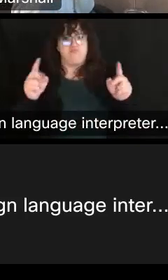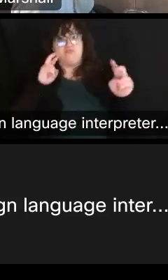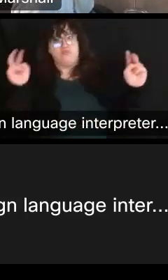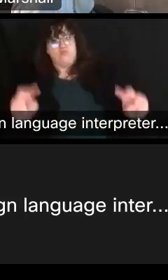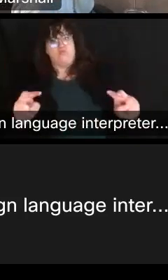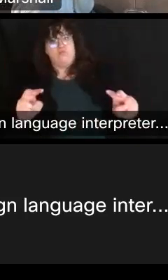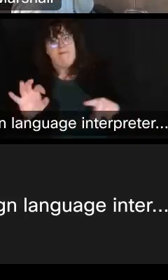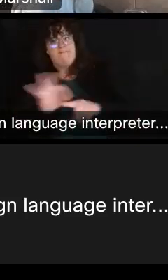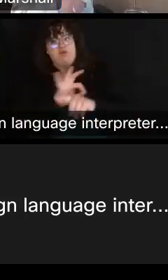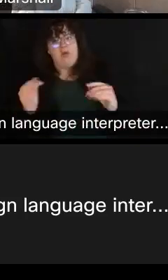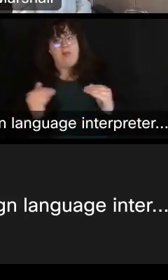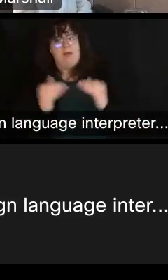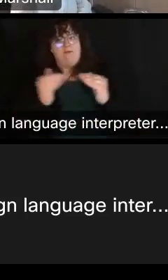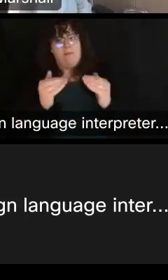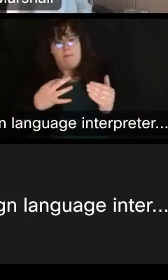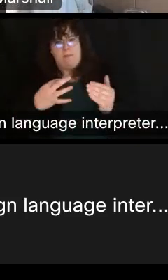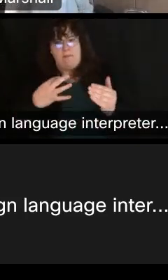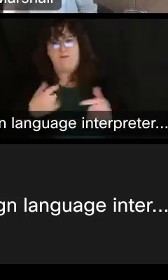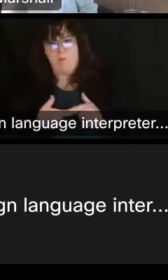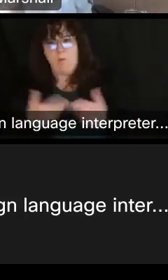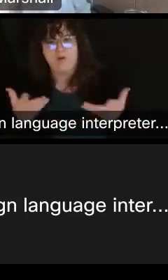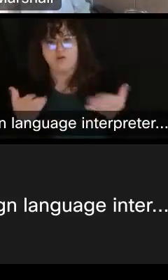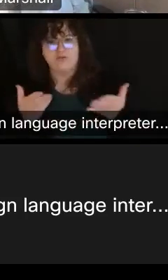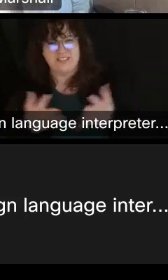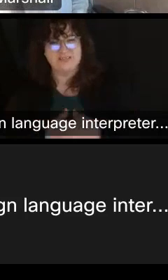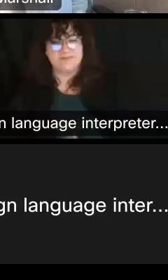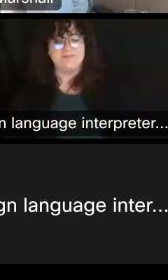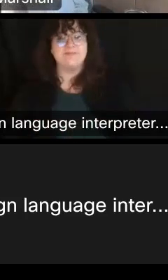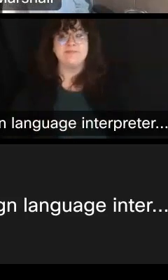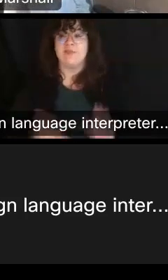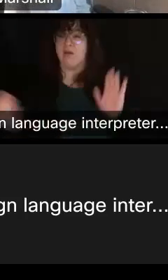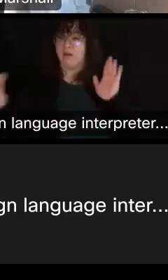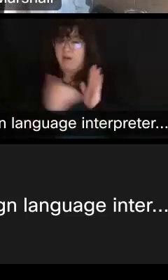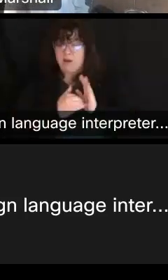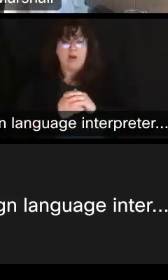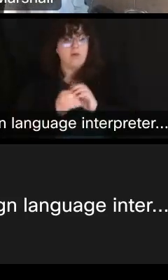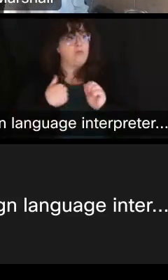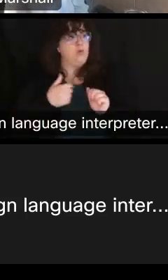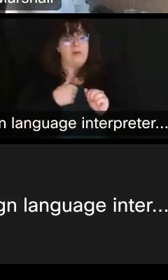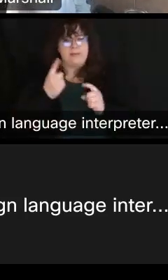could benefit from? And then again, at that point then it's like well should both areas cover,